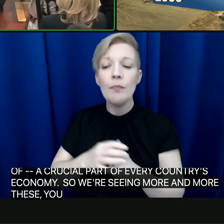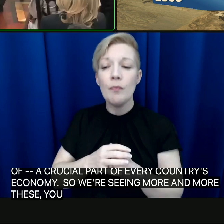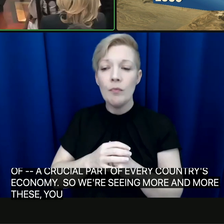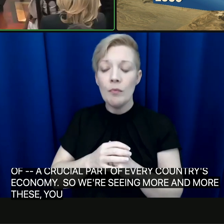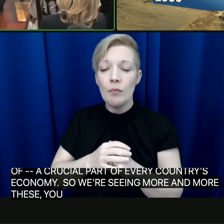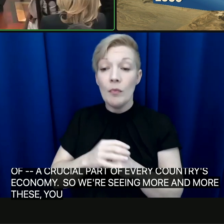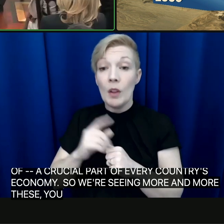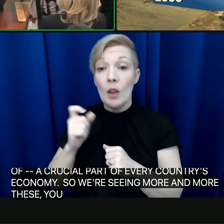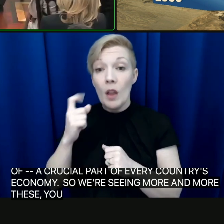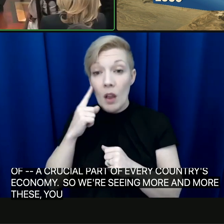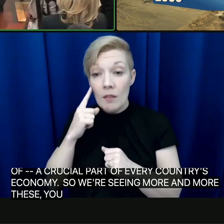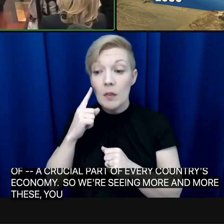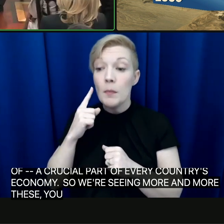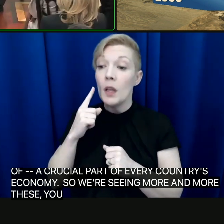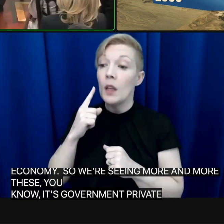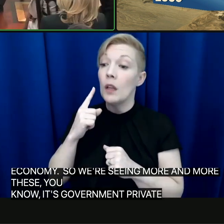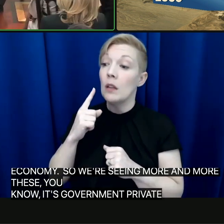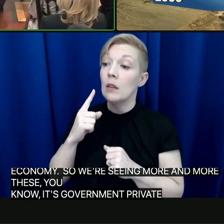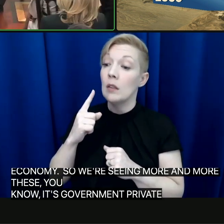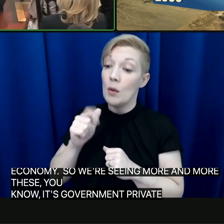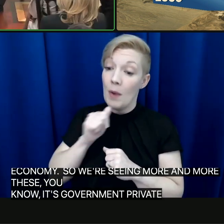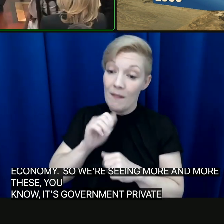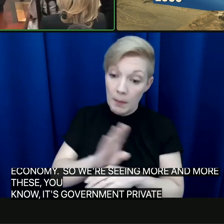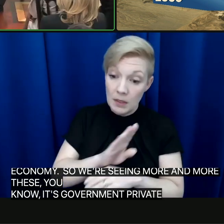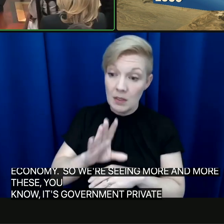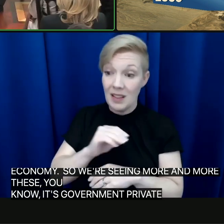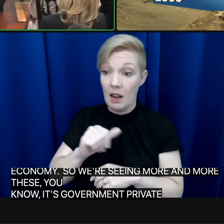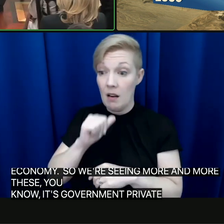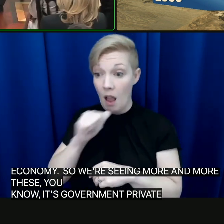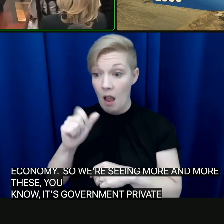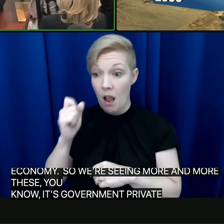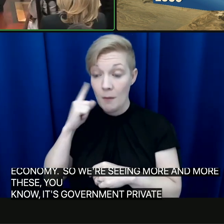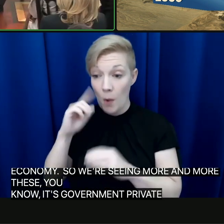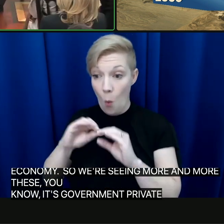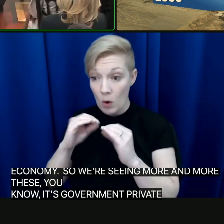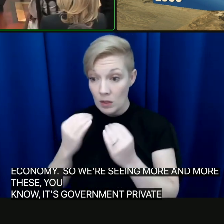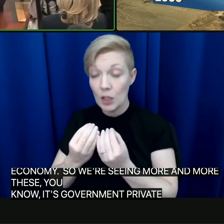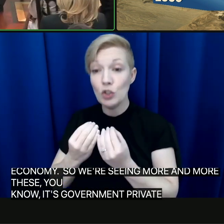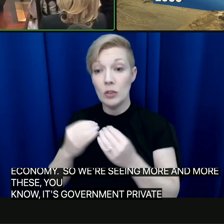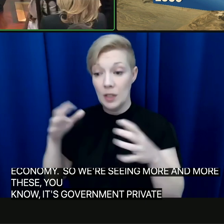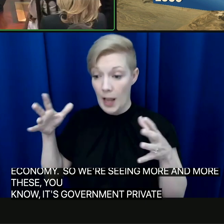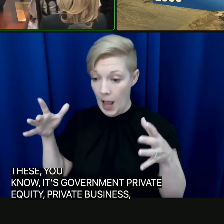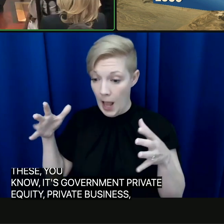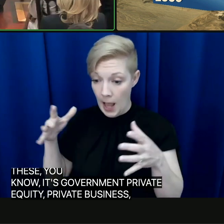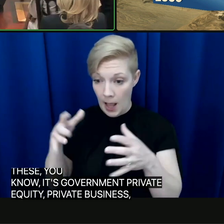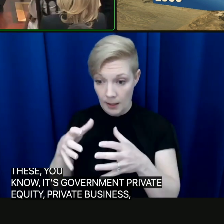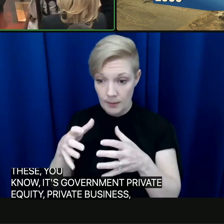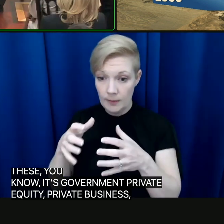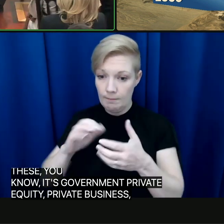Private business and non-government organizations coming together to make sure, you know,